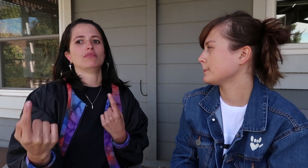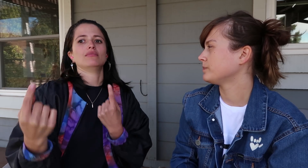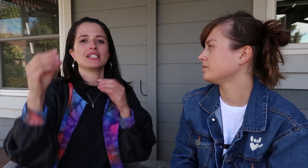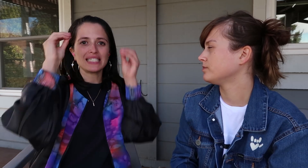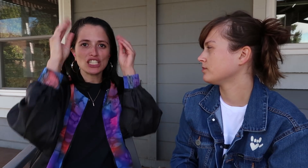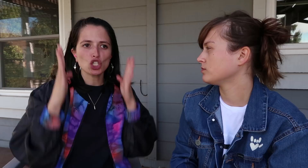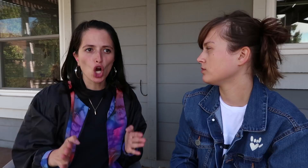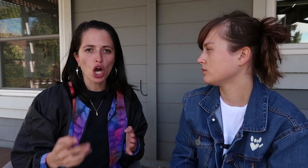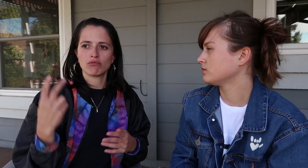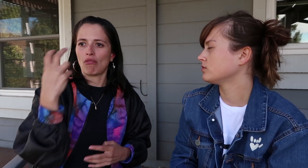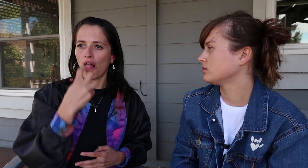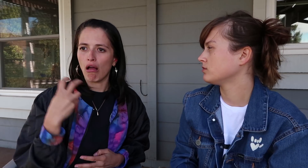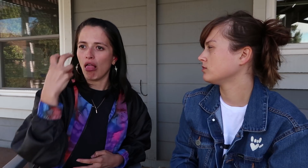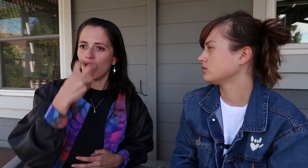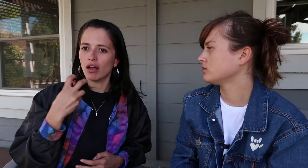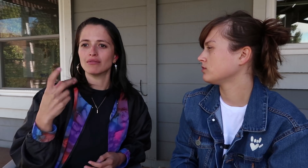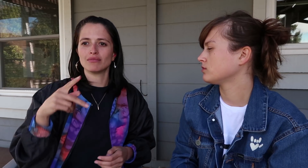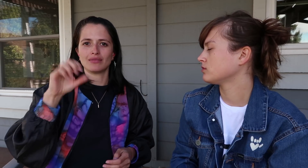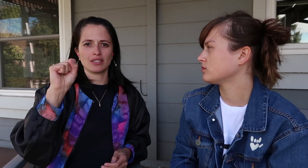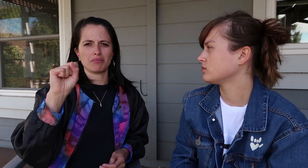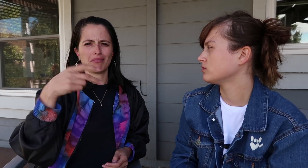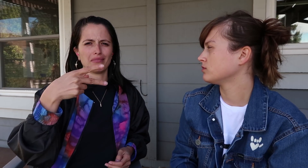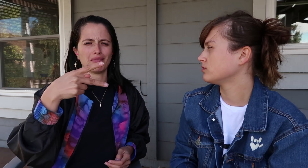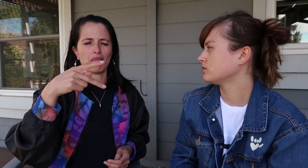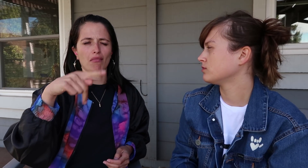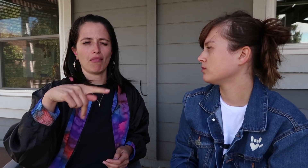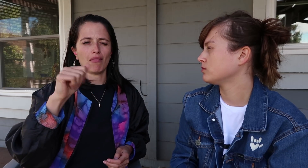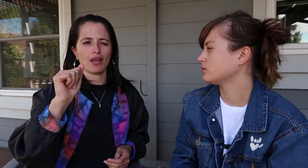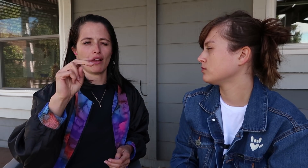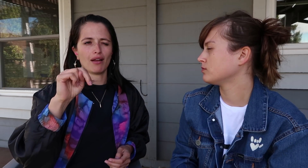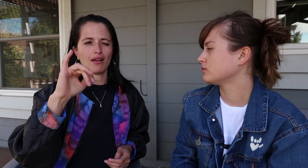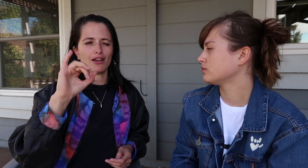I only had the teacher speaking in Spanish.